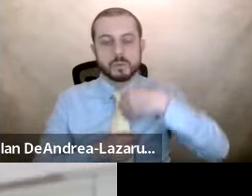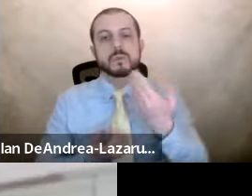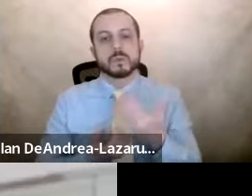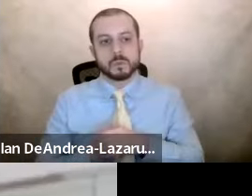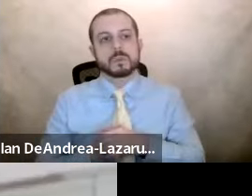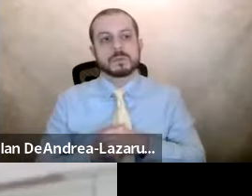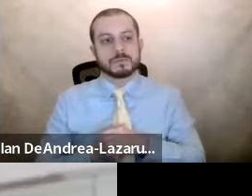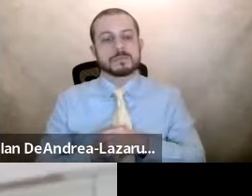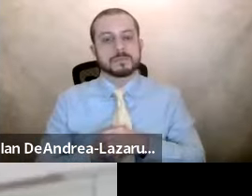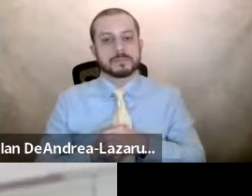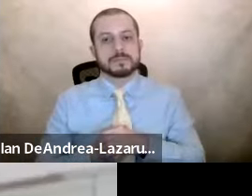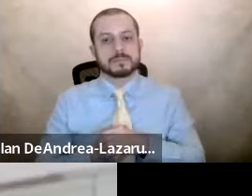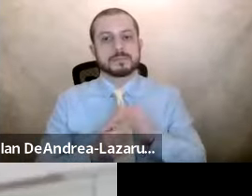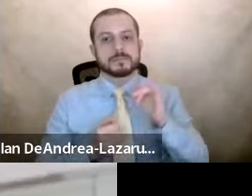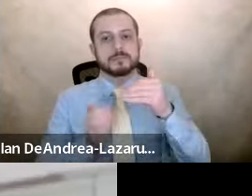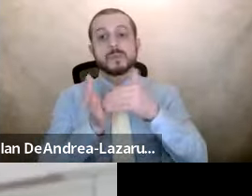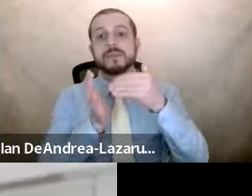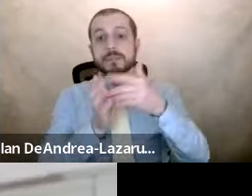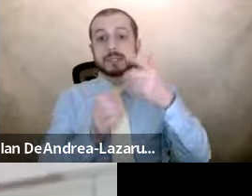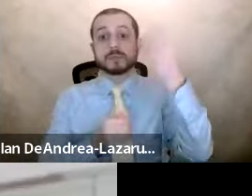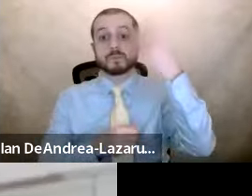Again, it really depends on timing. If someone has a stroke and within ten minutes is being treated, there's a lower chance of them seeing long-term damage as opposed to someone who experiences a stroke